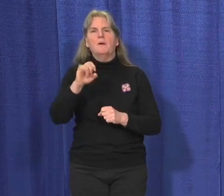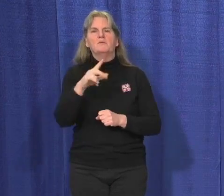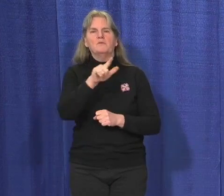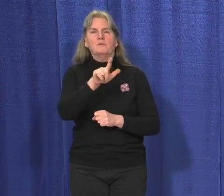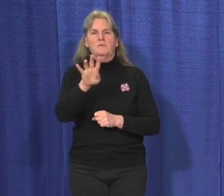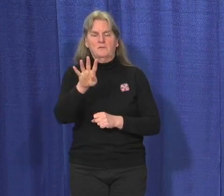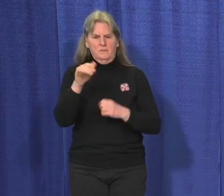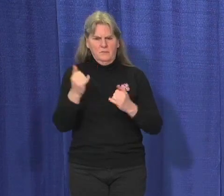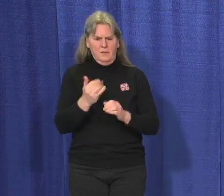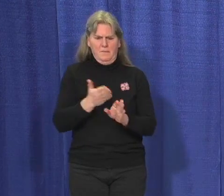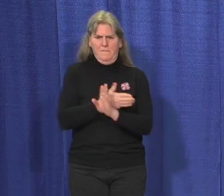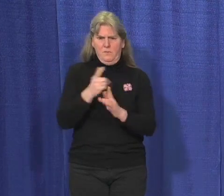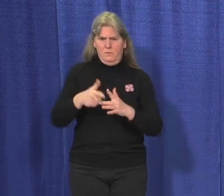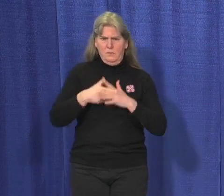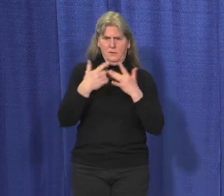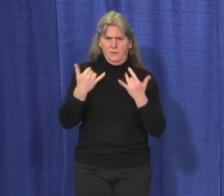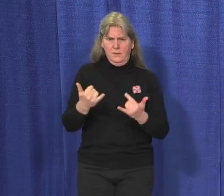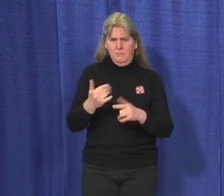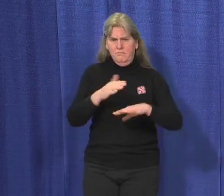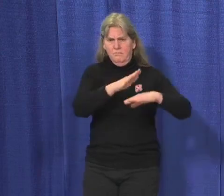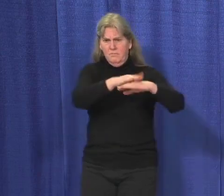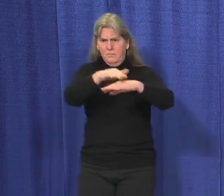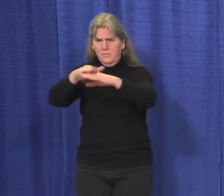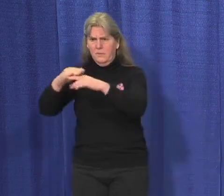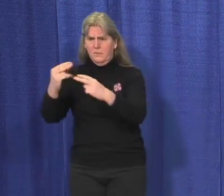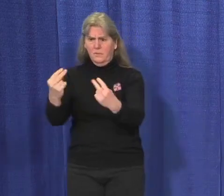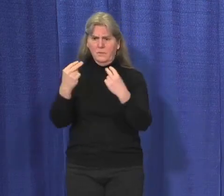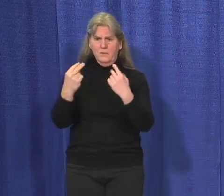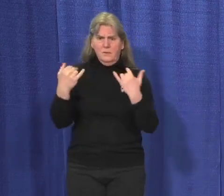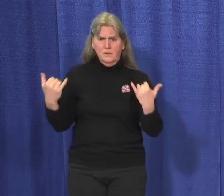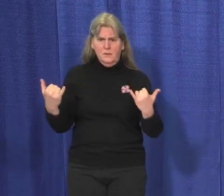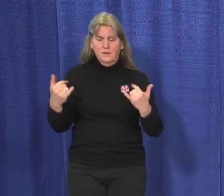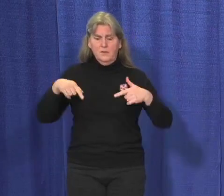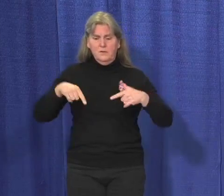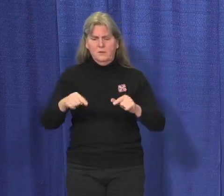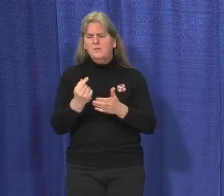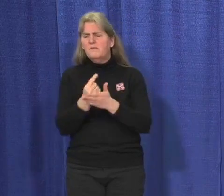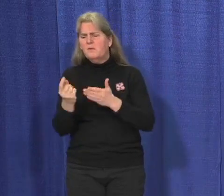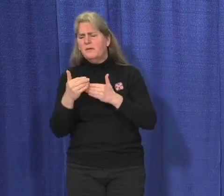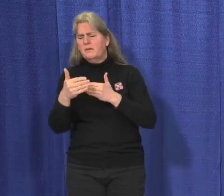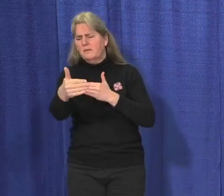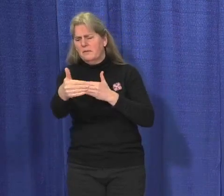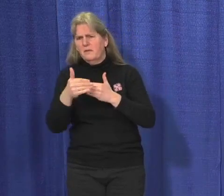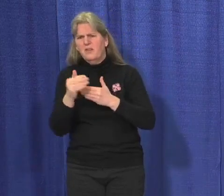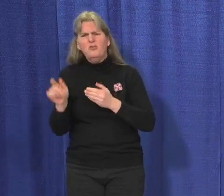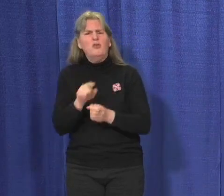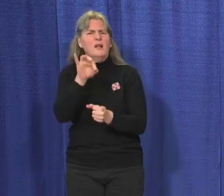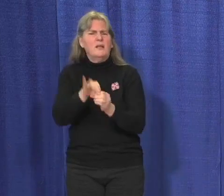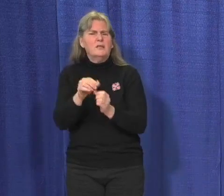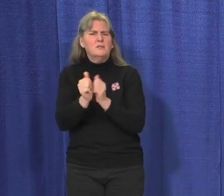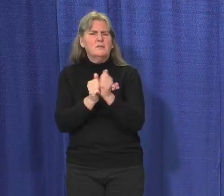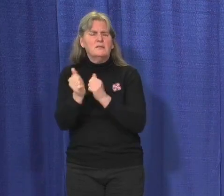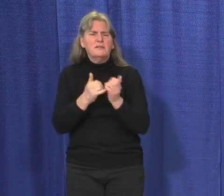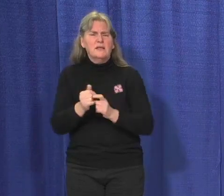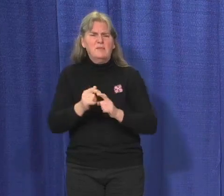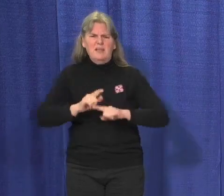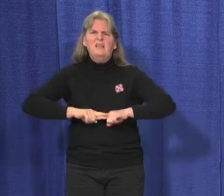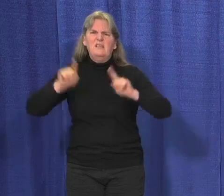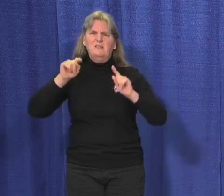update. I'd like to advise our viewers and listeners that during the next several weeks of the election period the format will